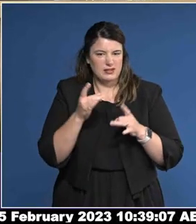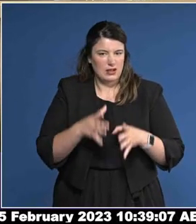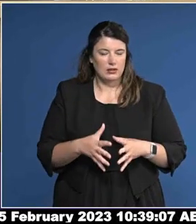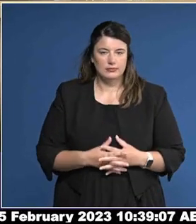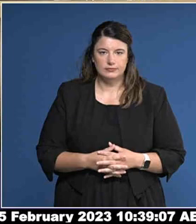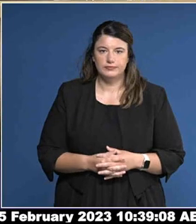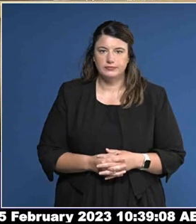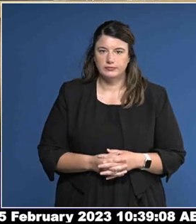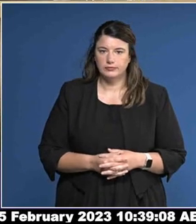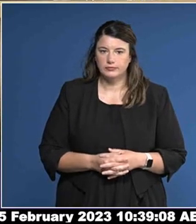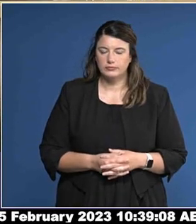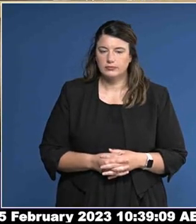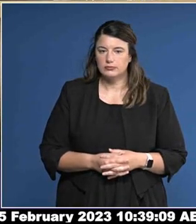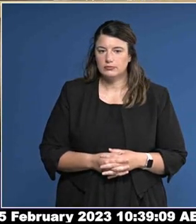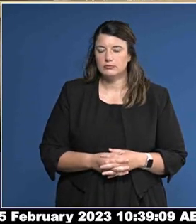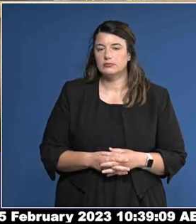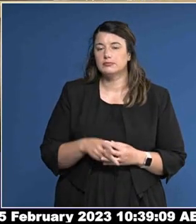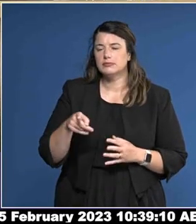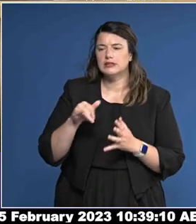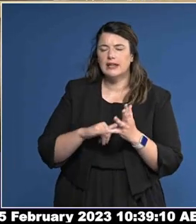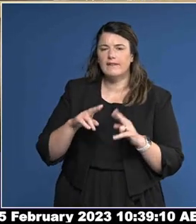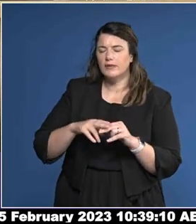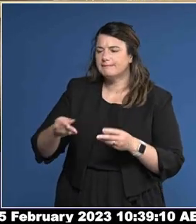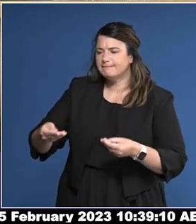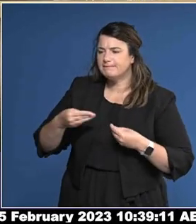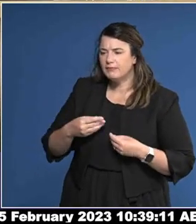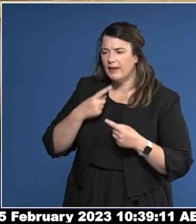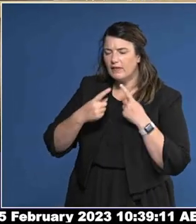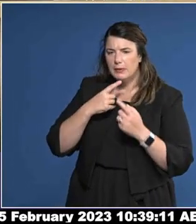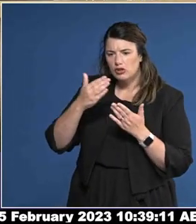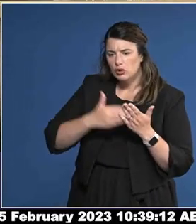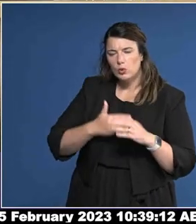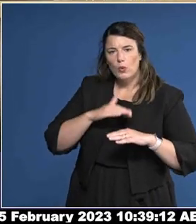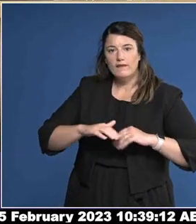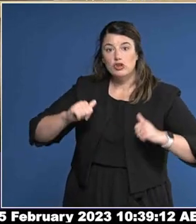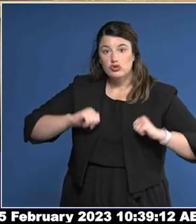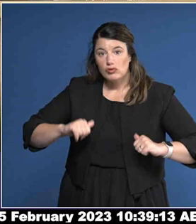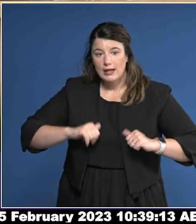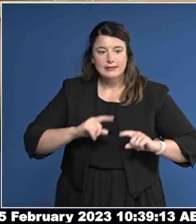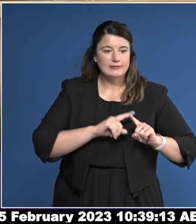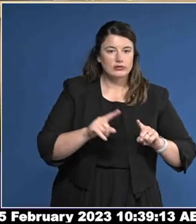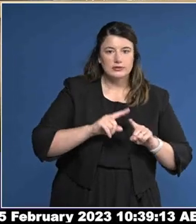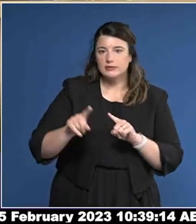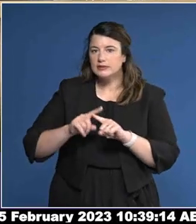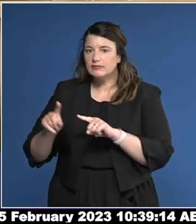at pages and 8 and 9, there is a very sort of long list of training and different modules, and I might ask you about some of them in a moment.